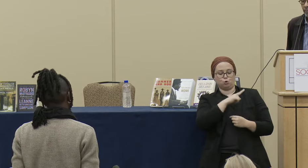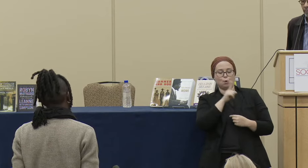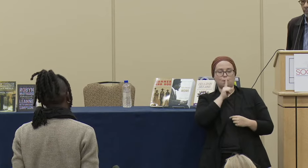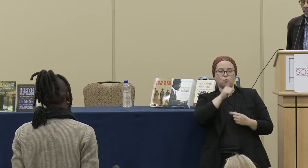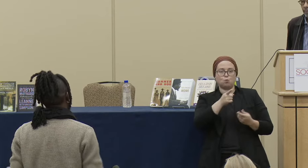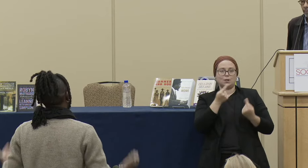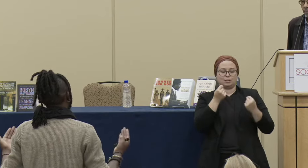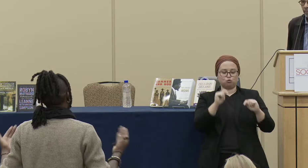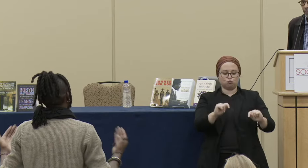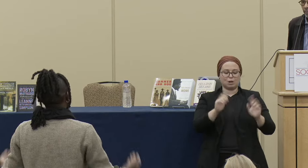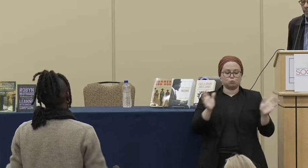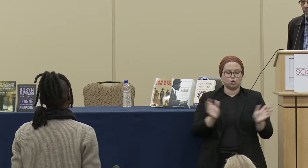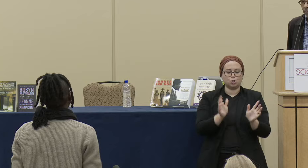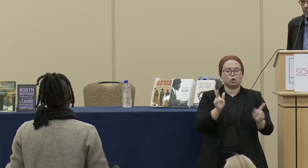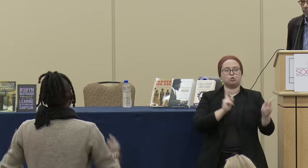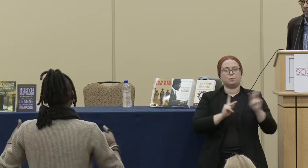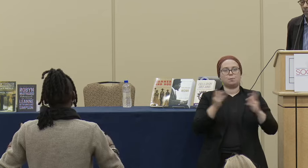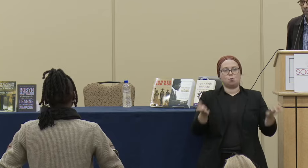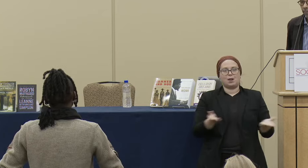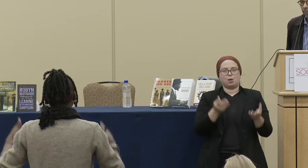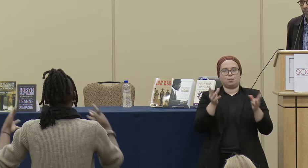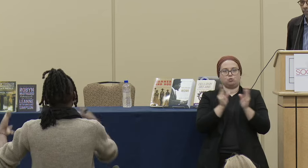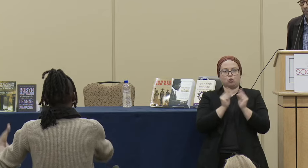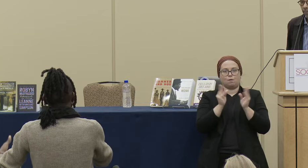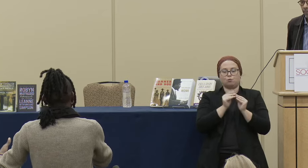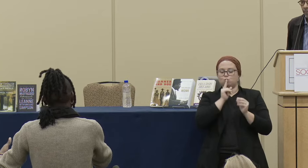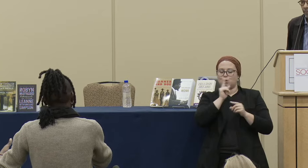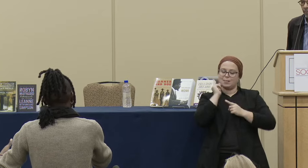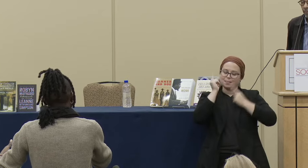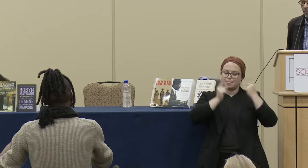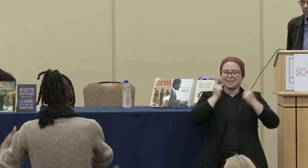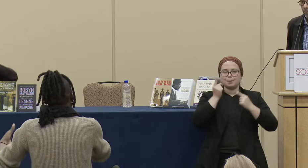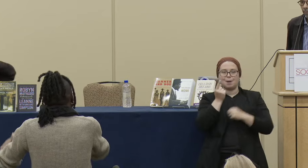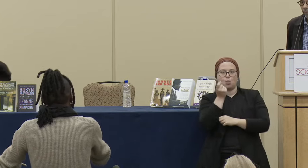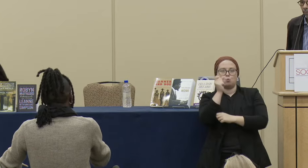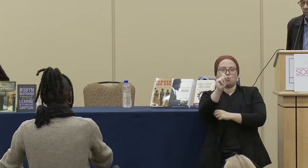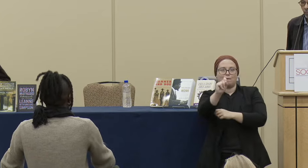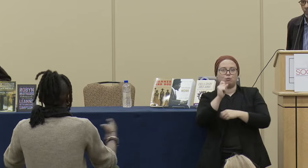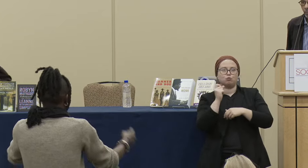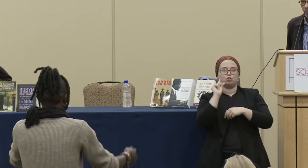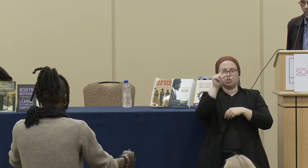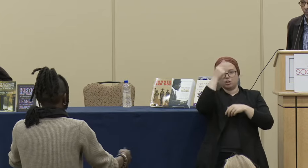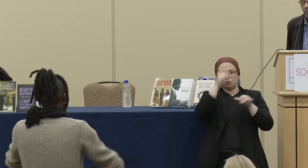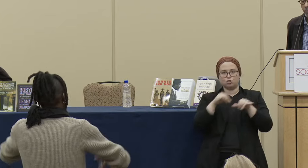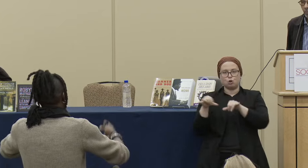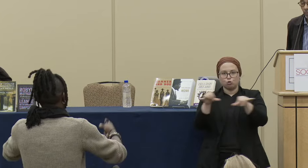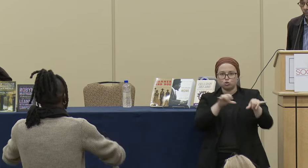important parts to you. I'm really trying to encourage people at this conference to really think about the